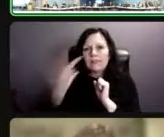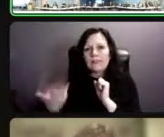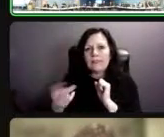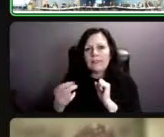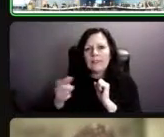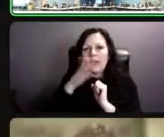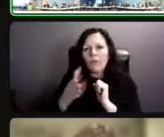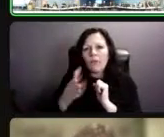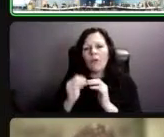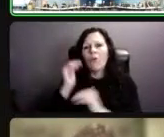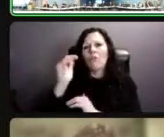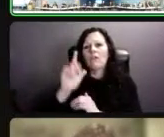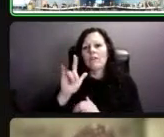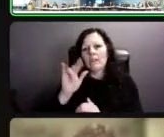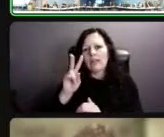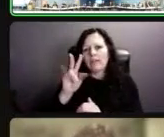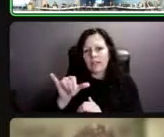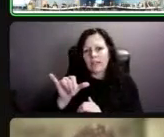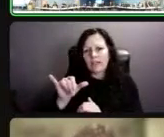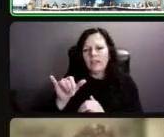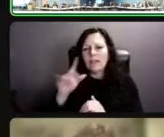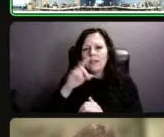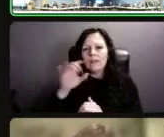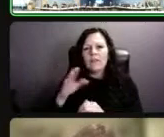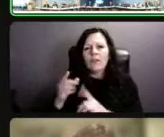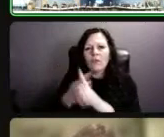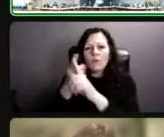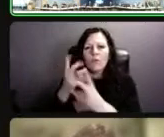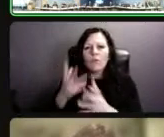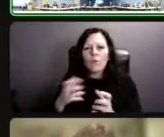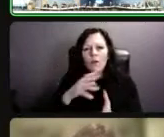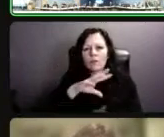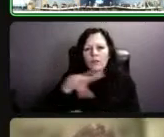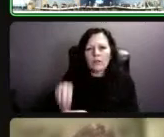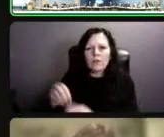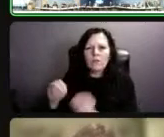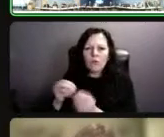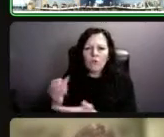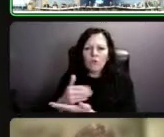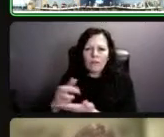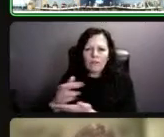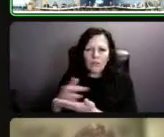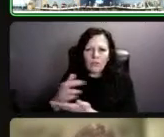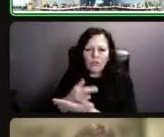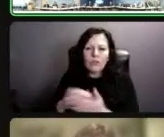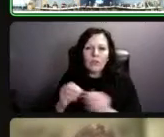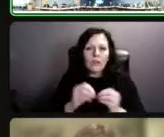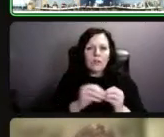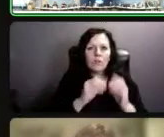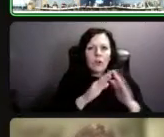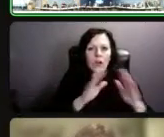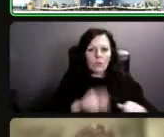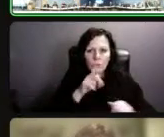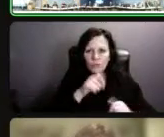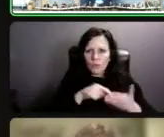OPTION LEVIES YOU ACTUALLY HAVE COMPETLOCAL OPTION LEVIES